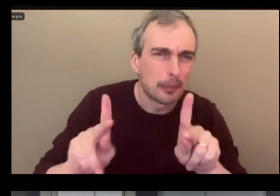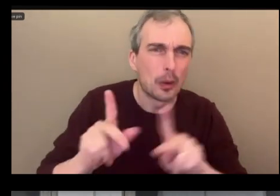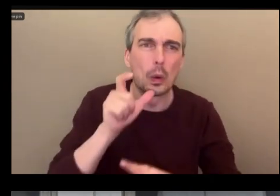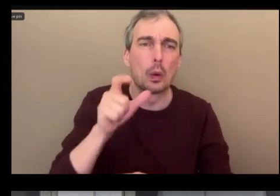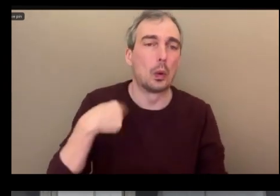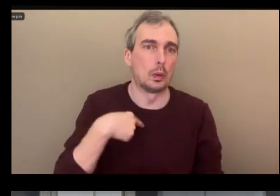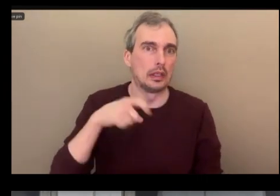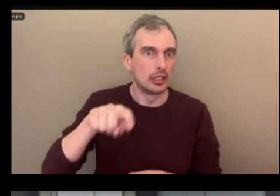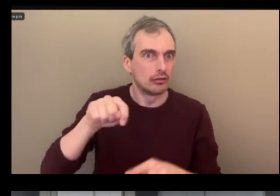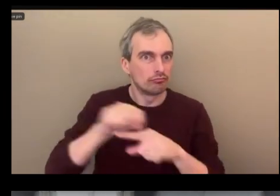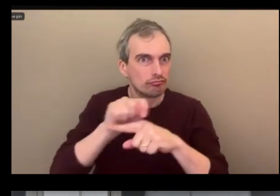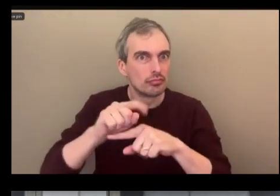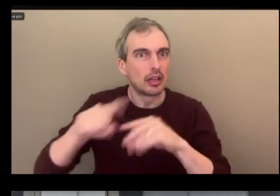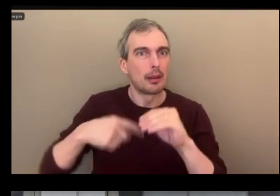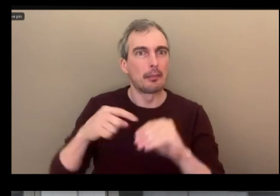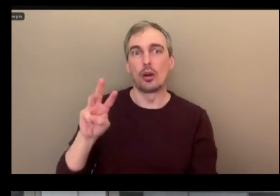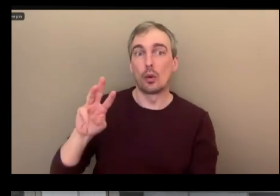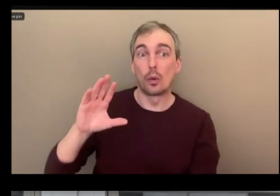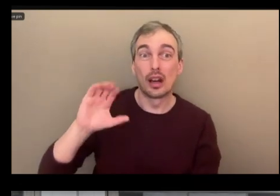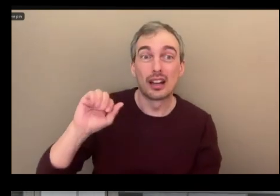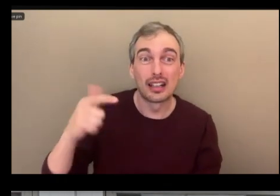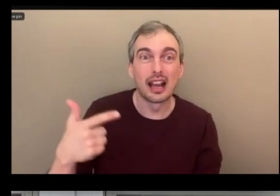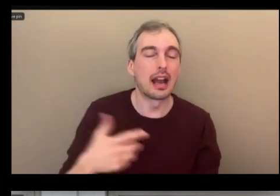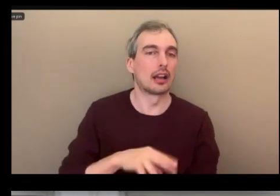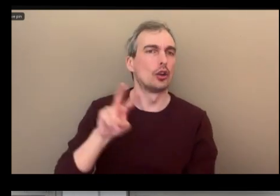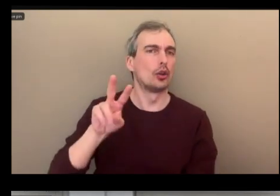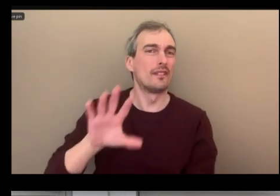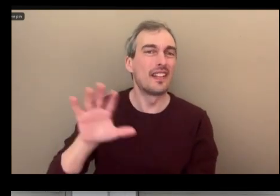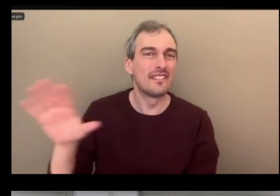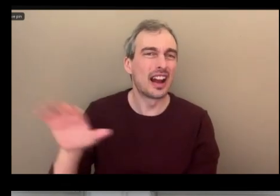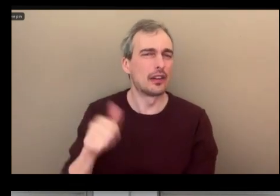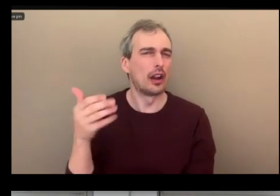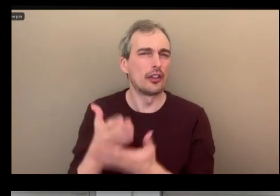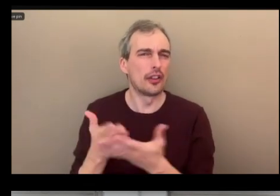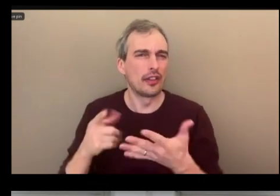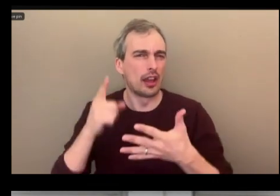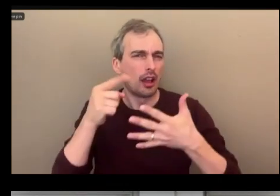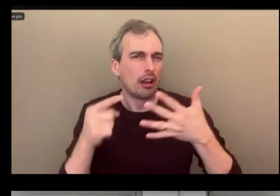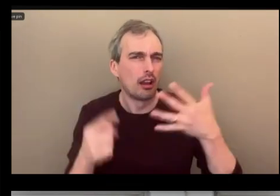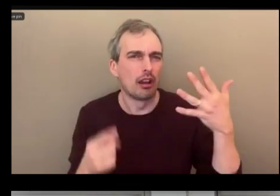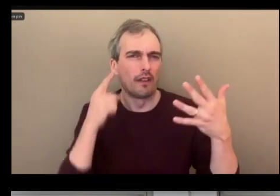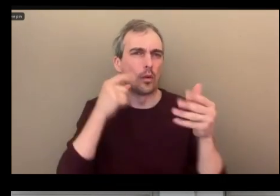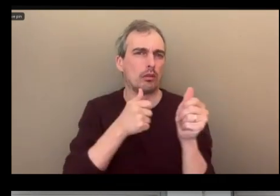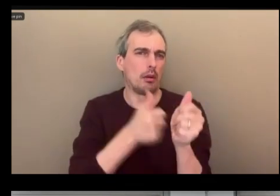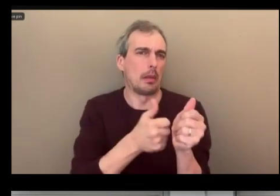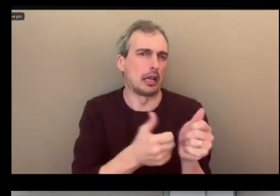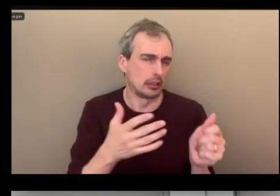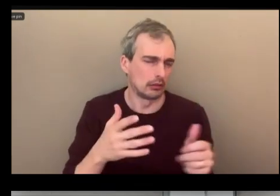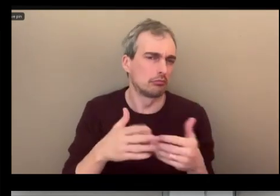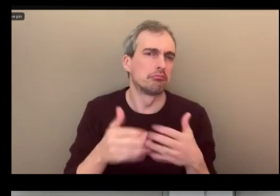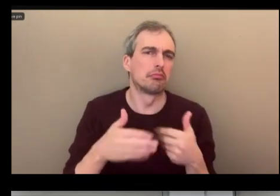things like 255 and so on and so forth. Third picture, going towards the right there, that's the couch.